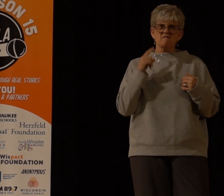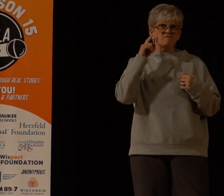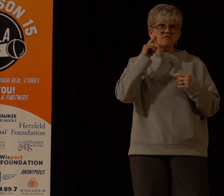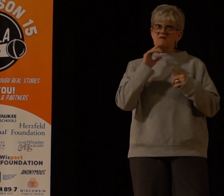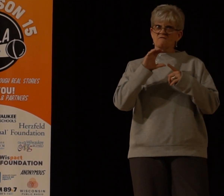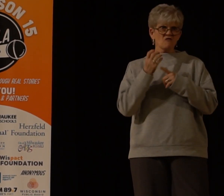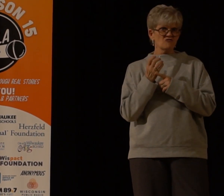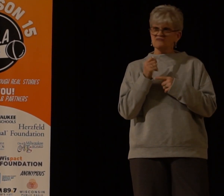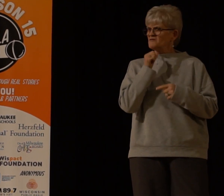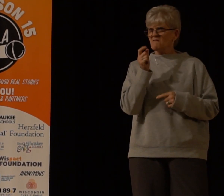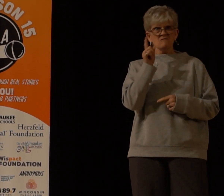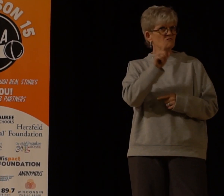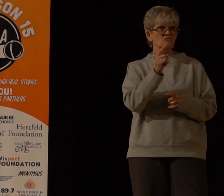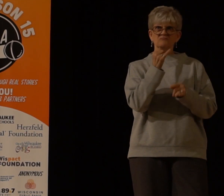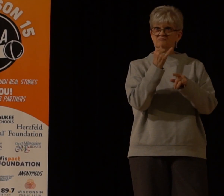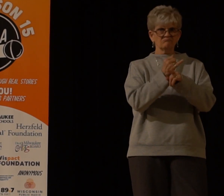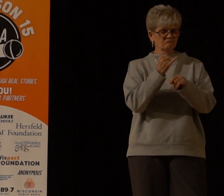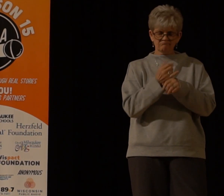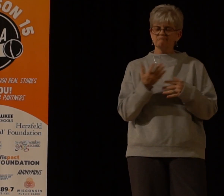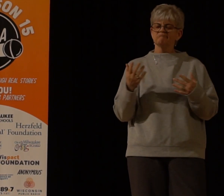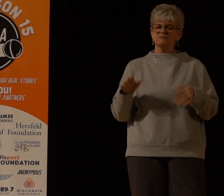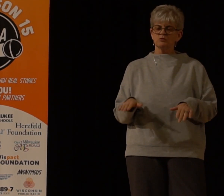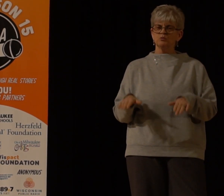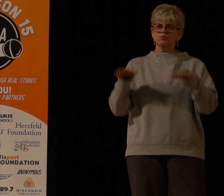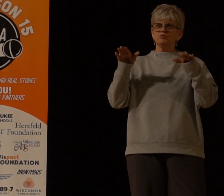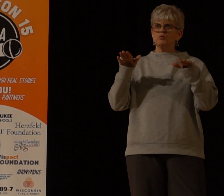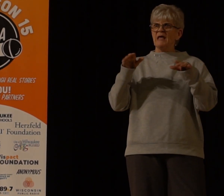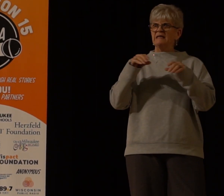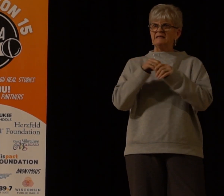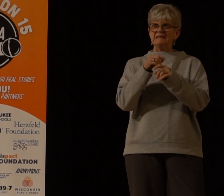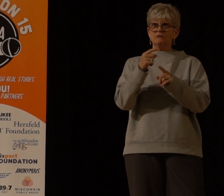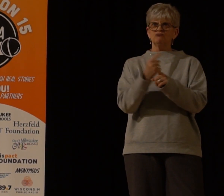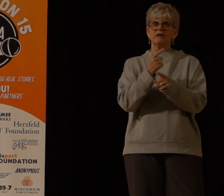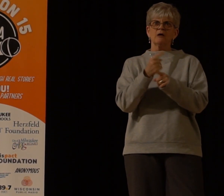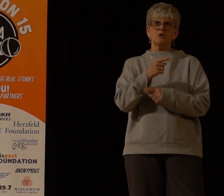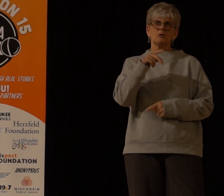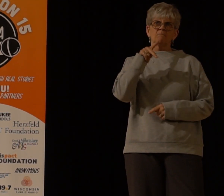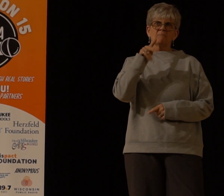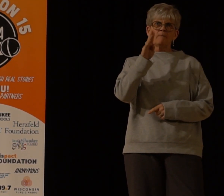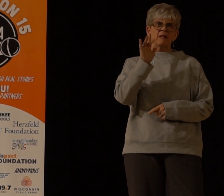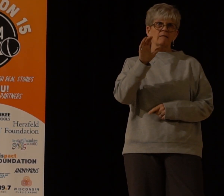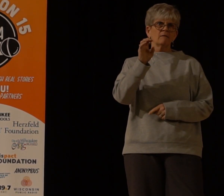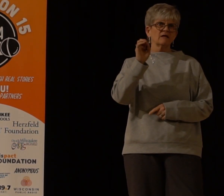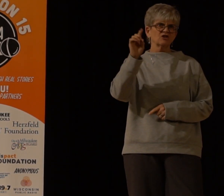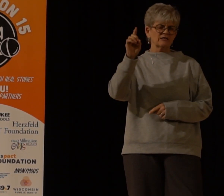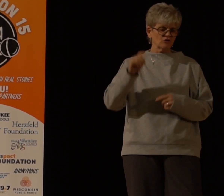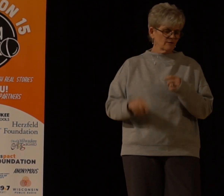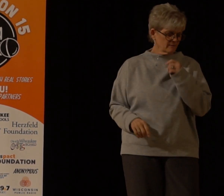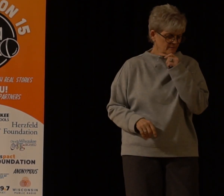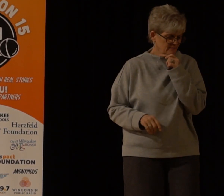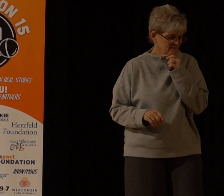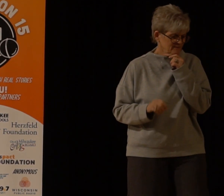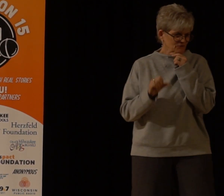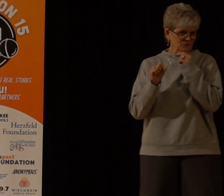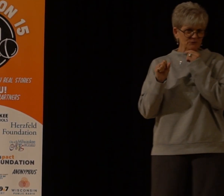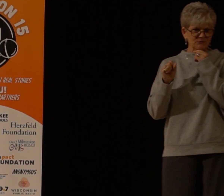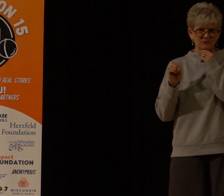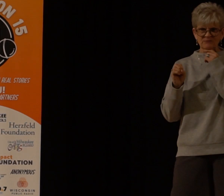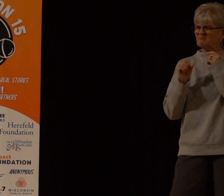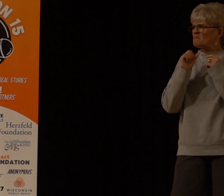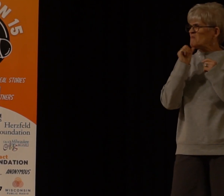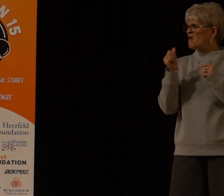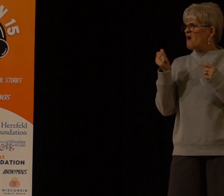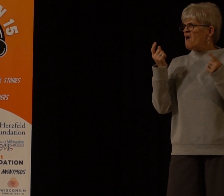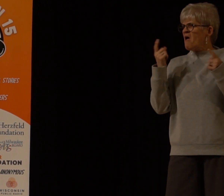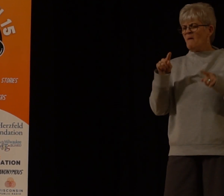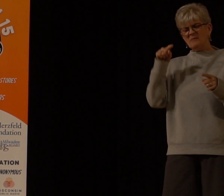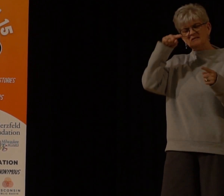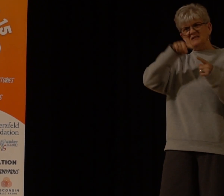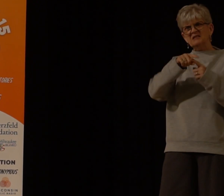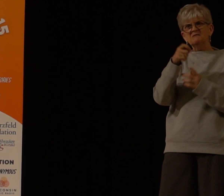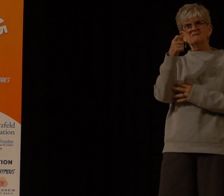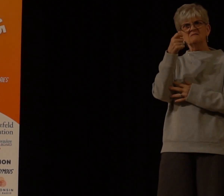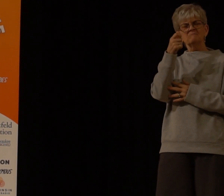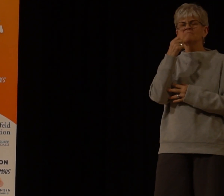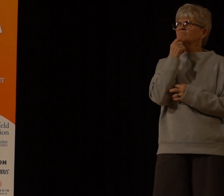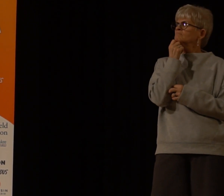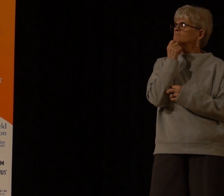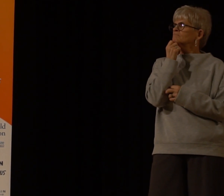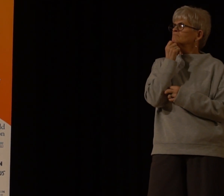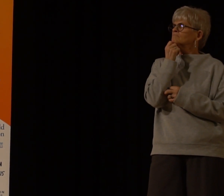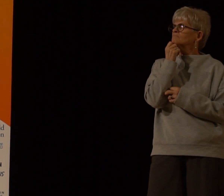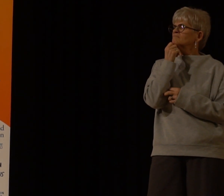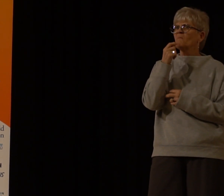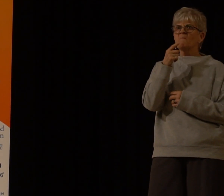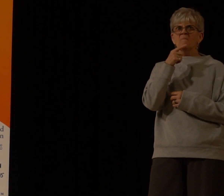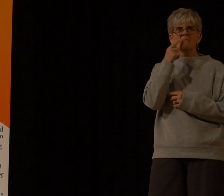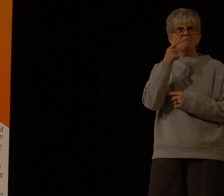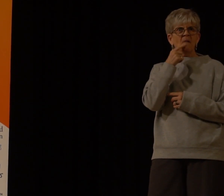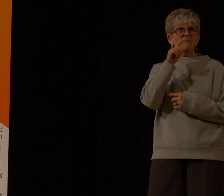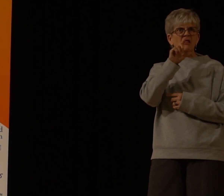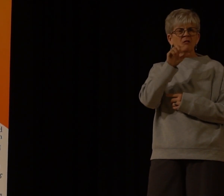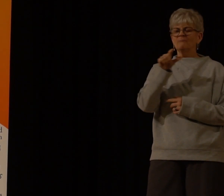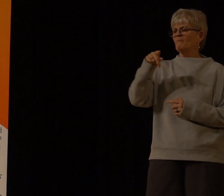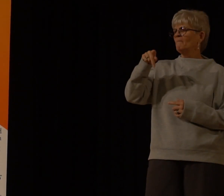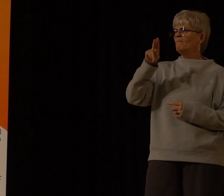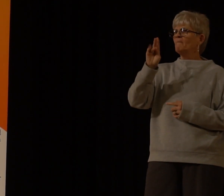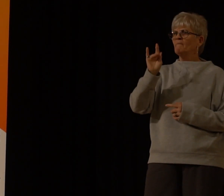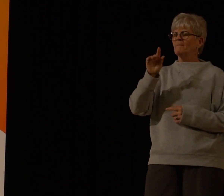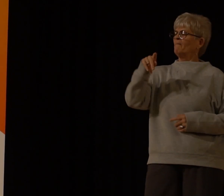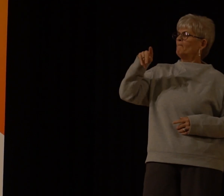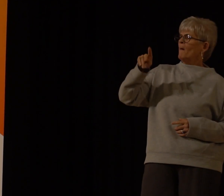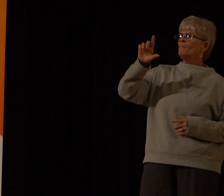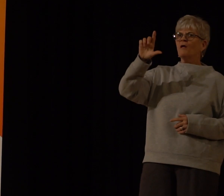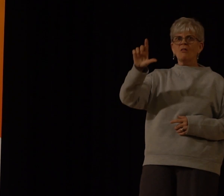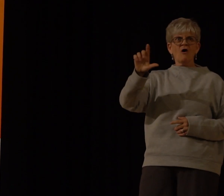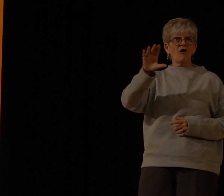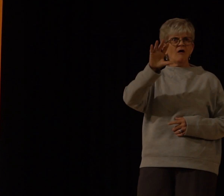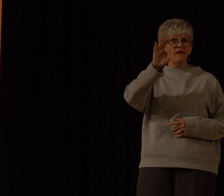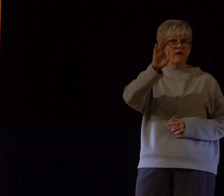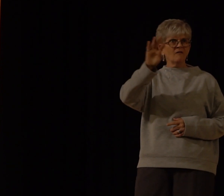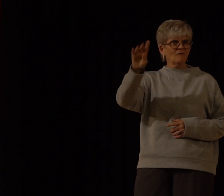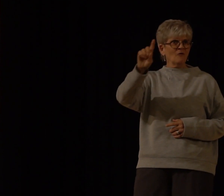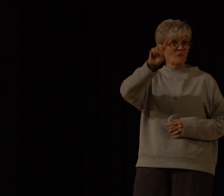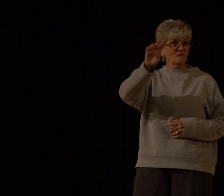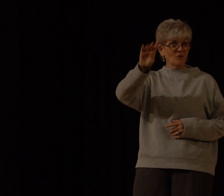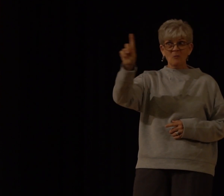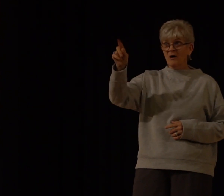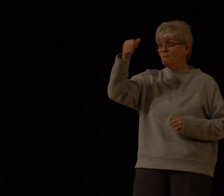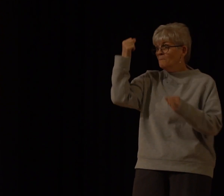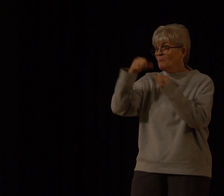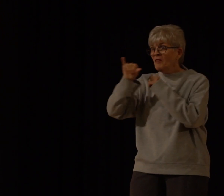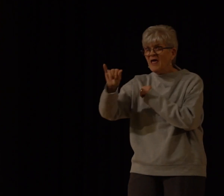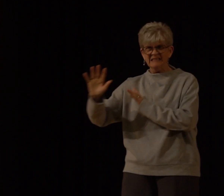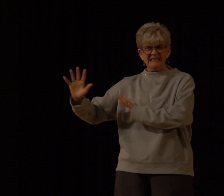Deaf. There was no Deaf c-culture in our family ,we were raised in regular public education.